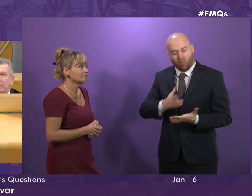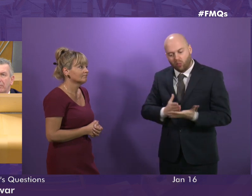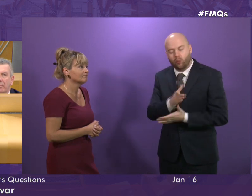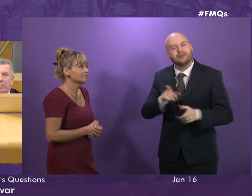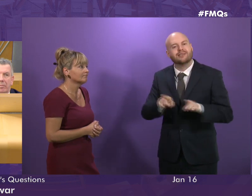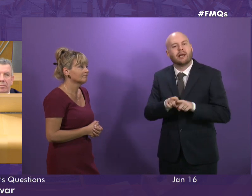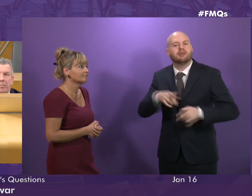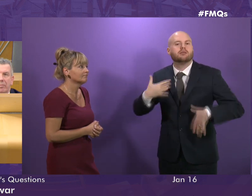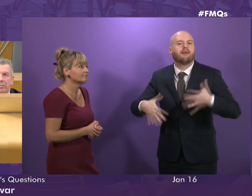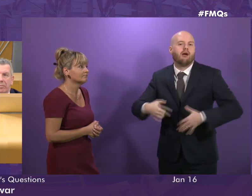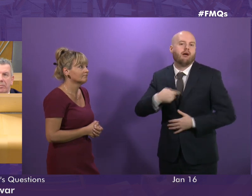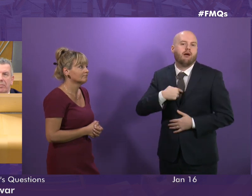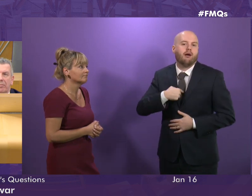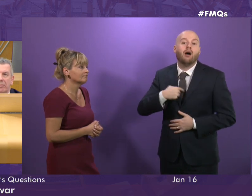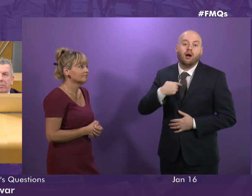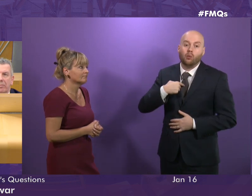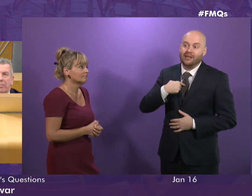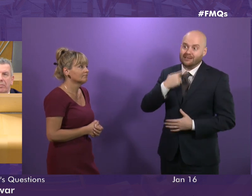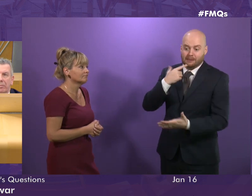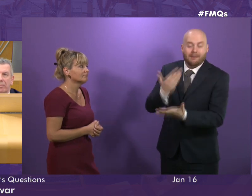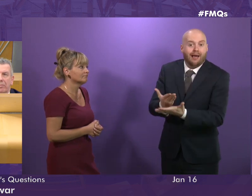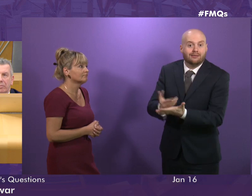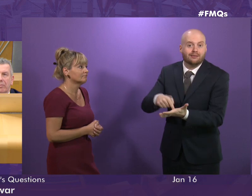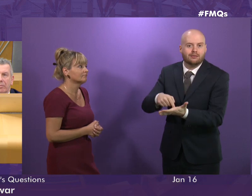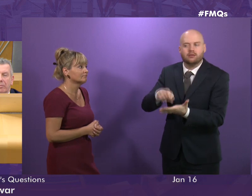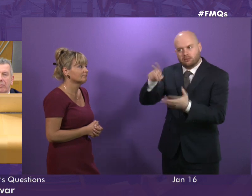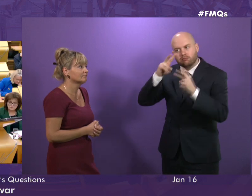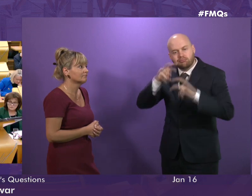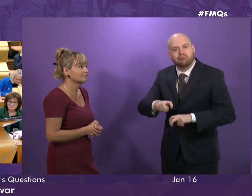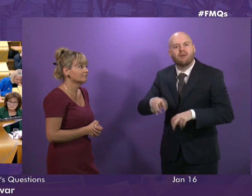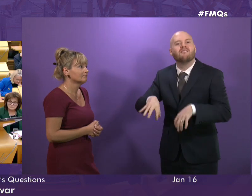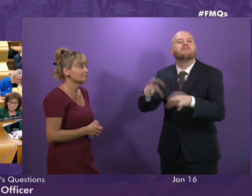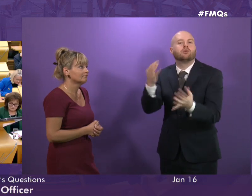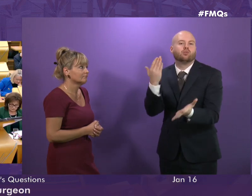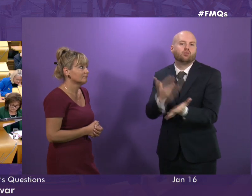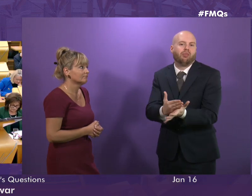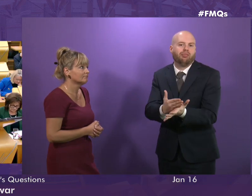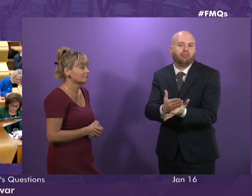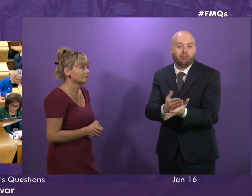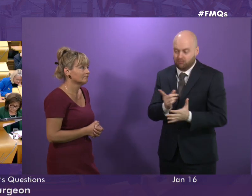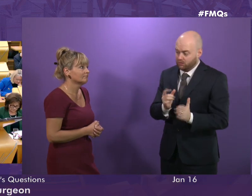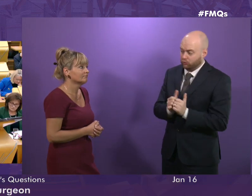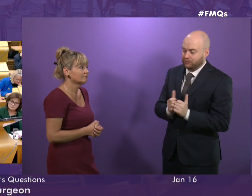to uncover the truth.” Does the First Minister agree with her?